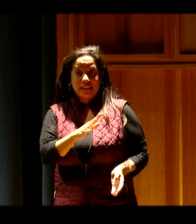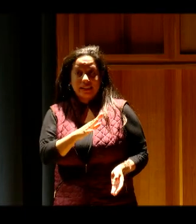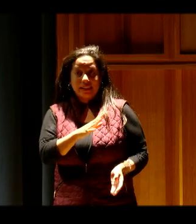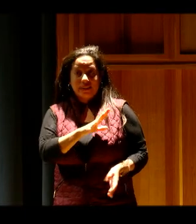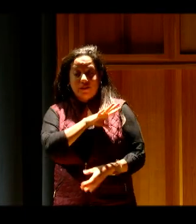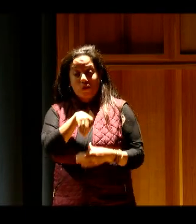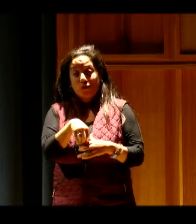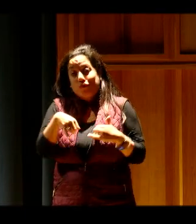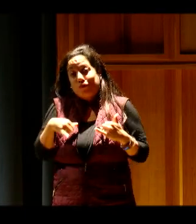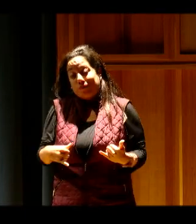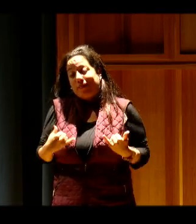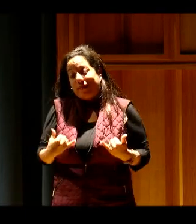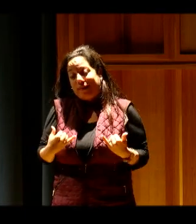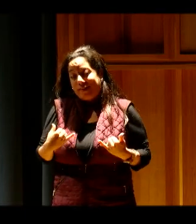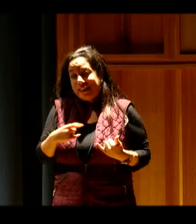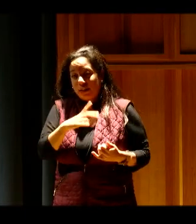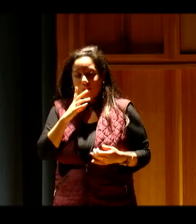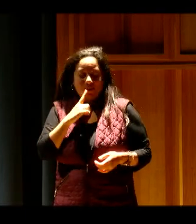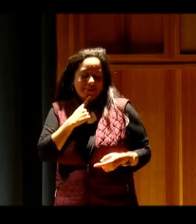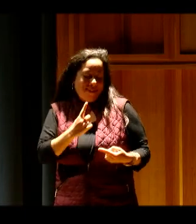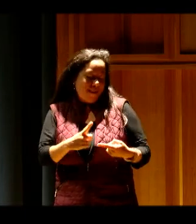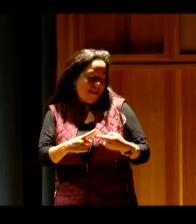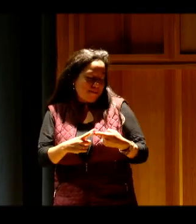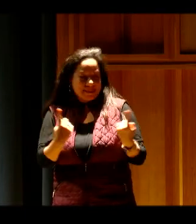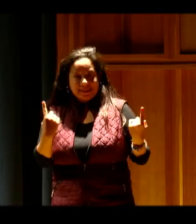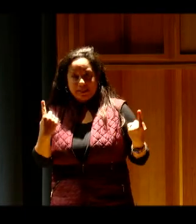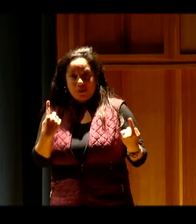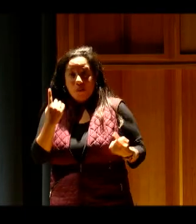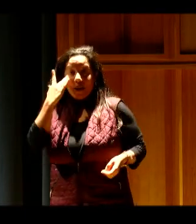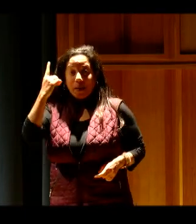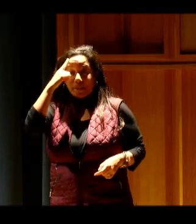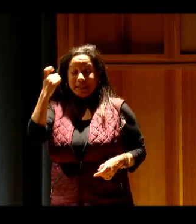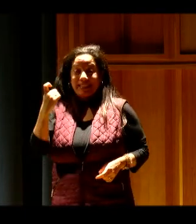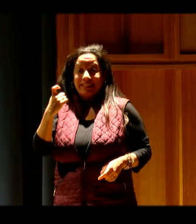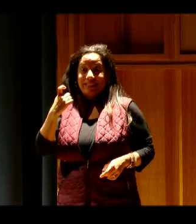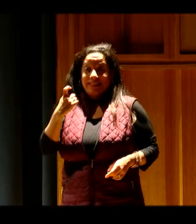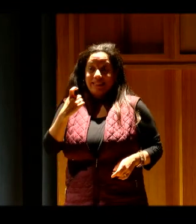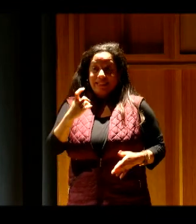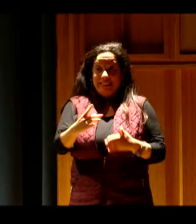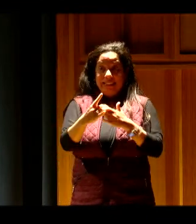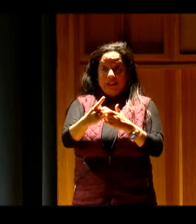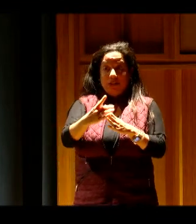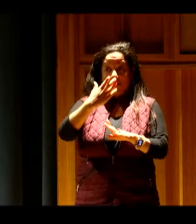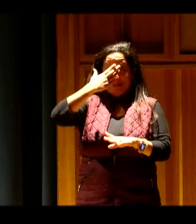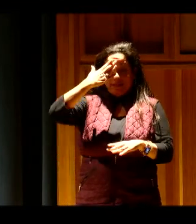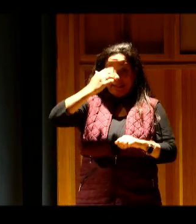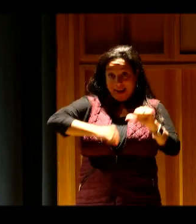he would say the absolute opposite because the frontier of science is here today in this room.